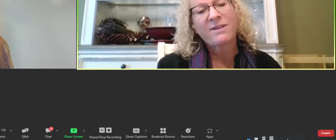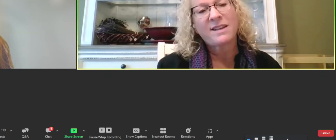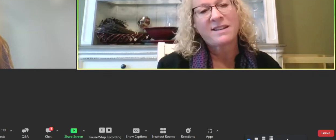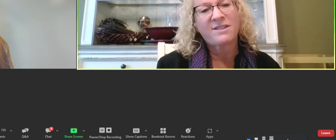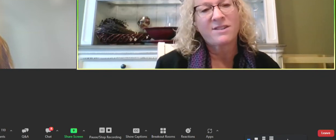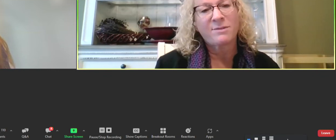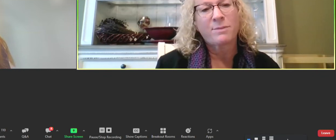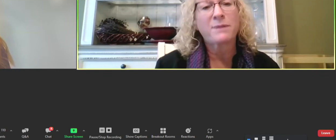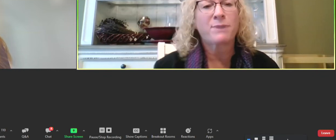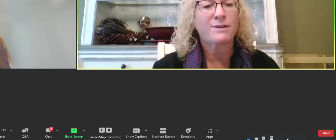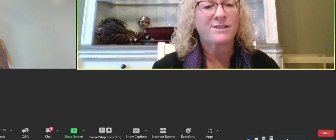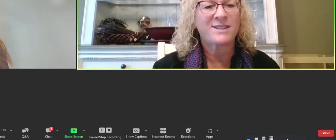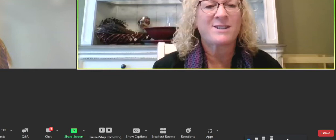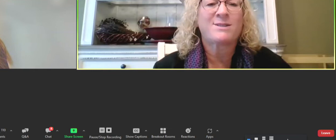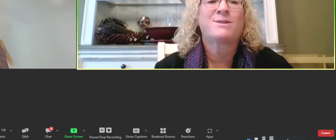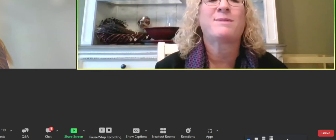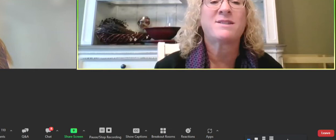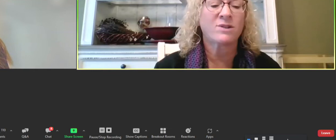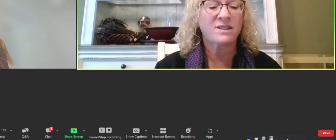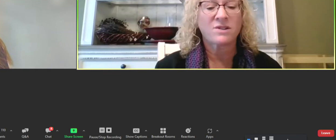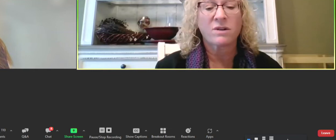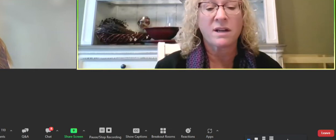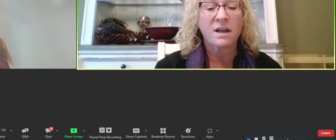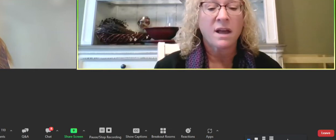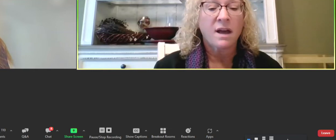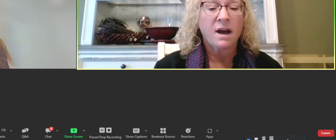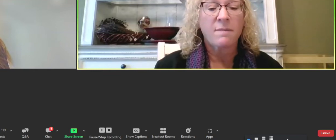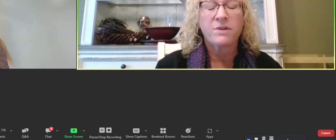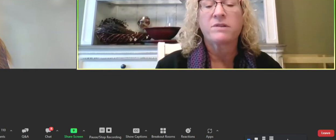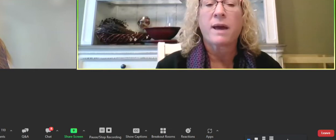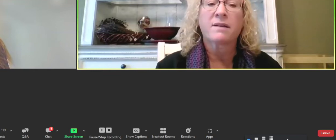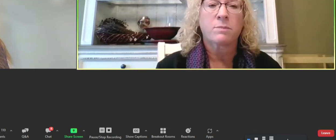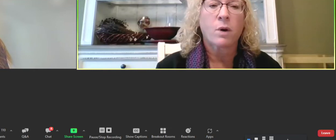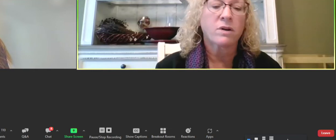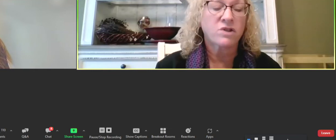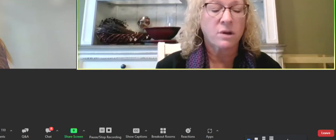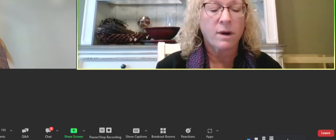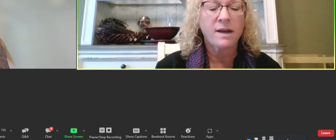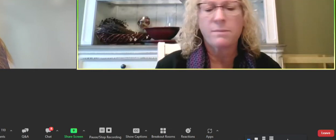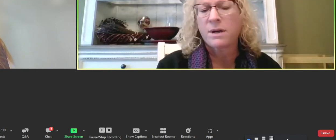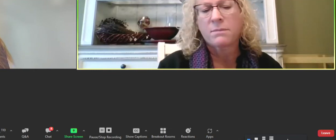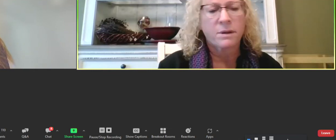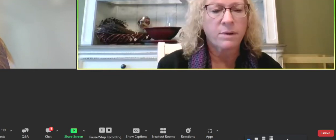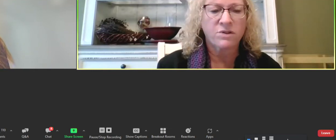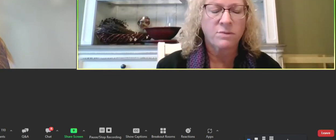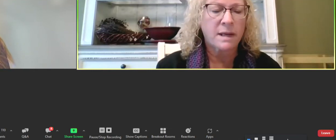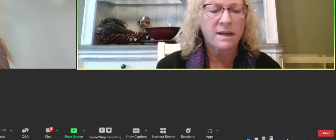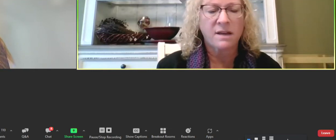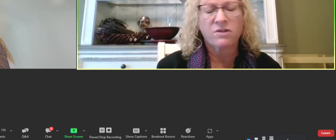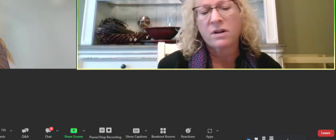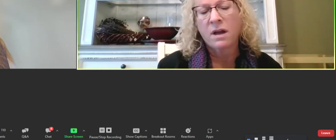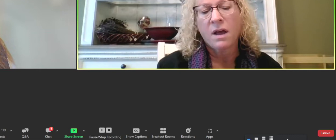and the addition of blood pressure issues to my story started this past March. I had been on blood pressure medication